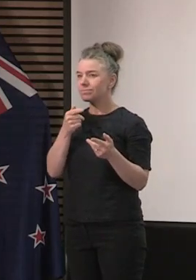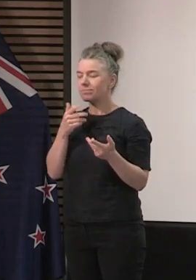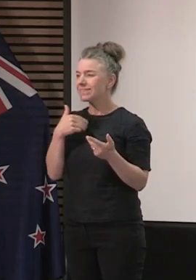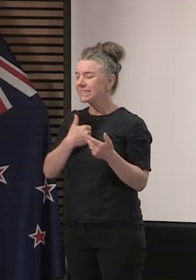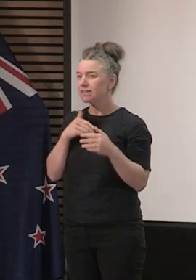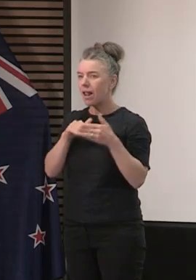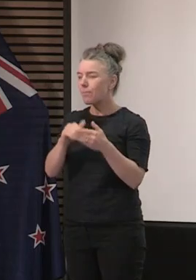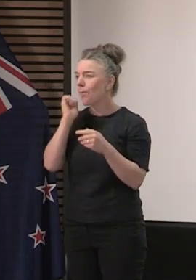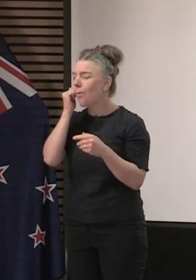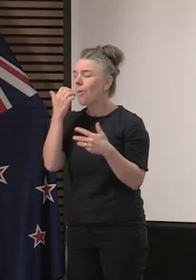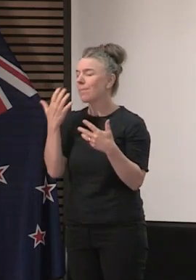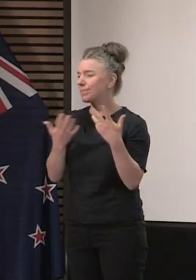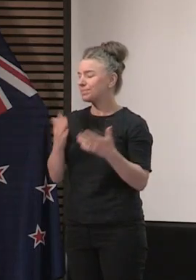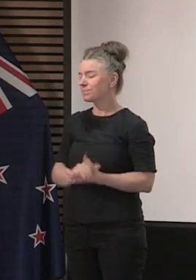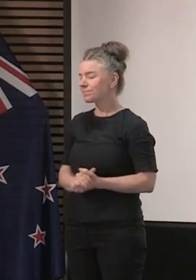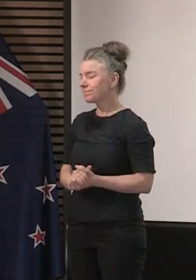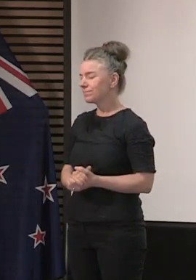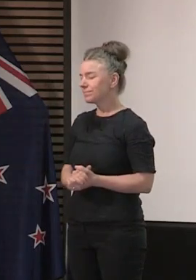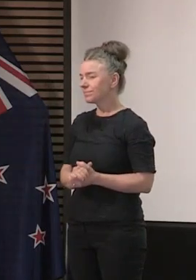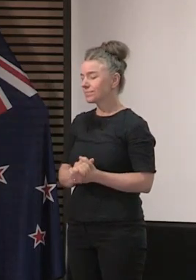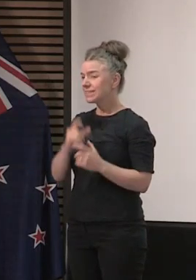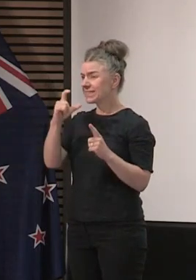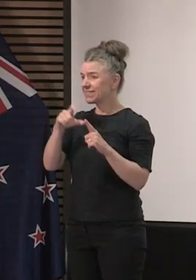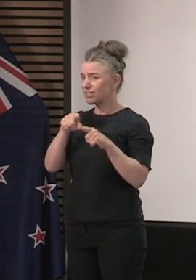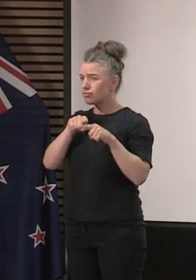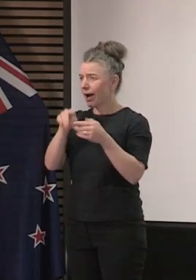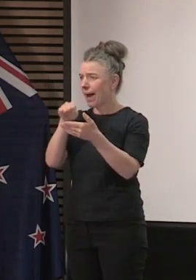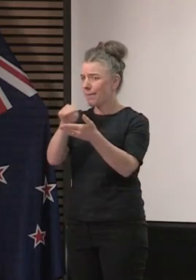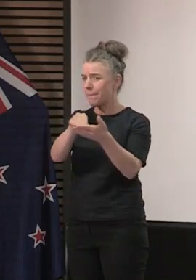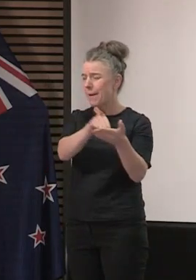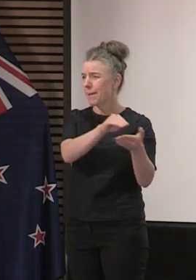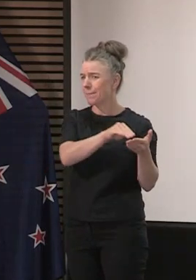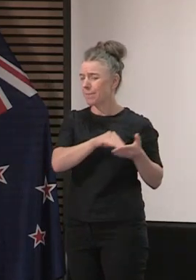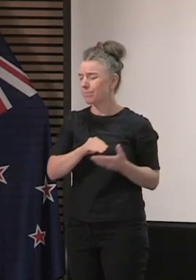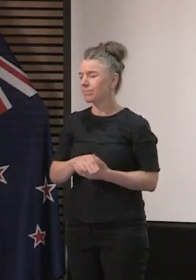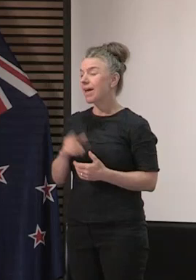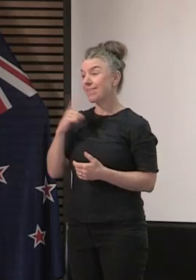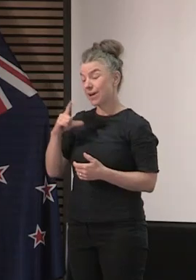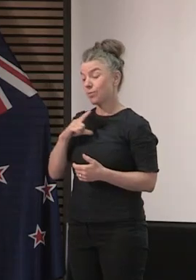keeps people who would otherwise be without fed, warm and well. We have been working